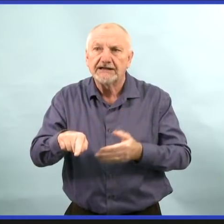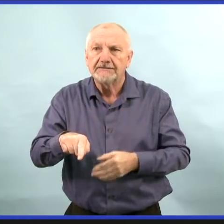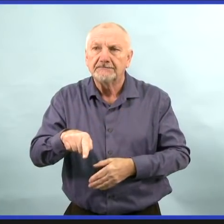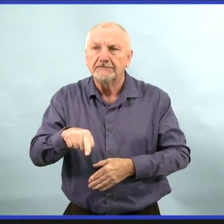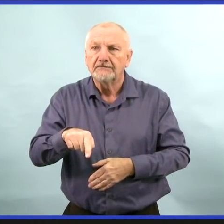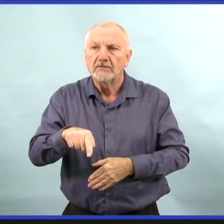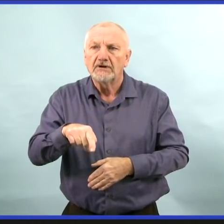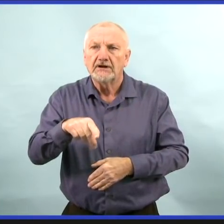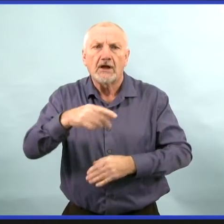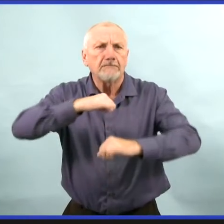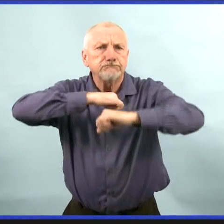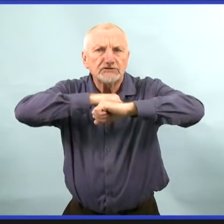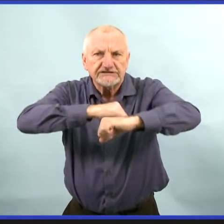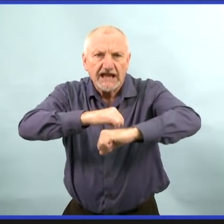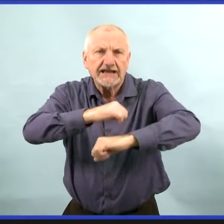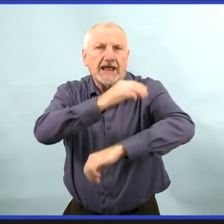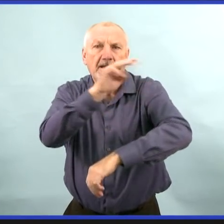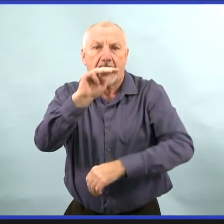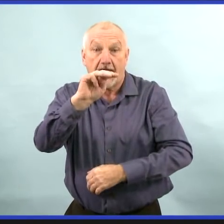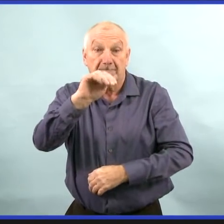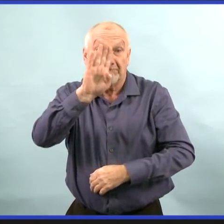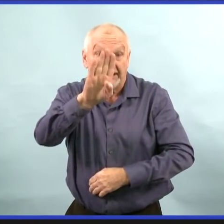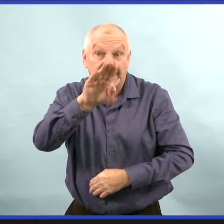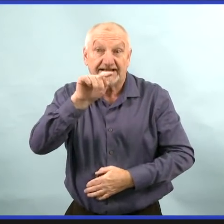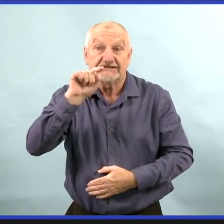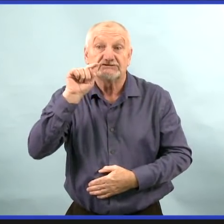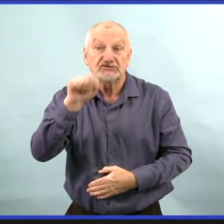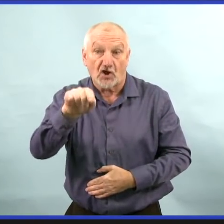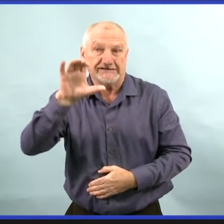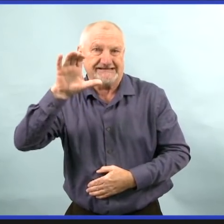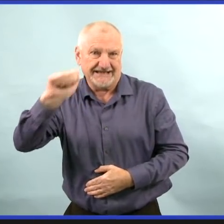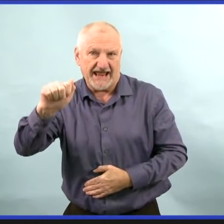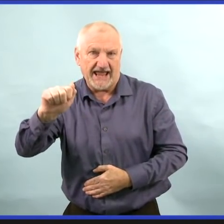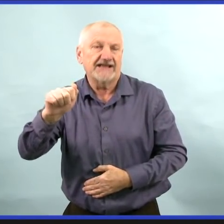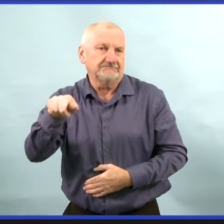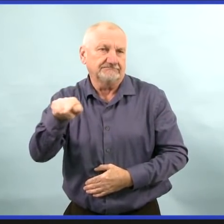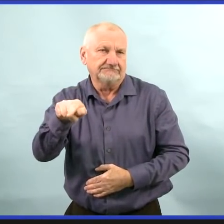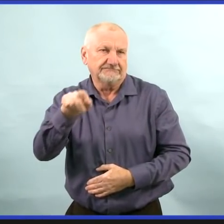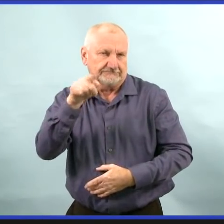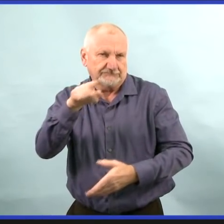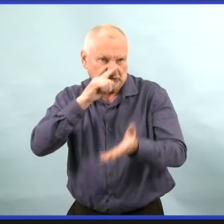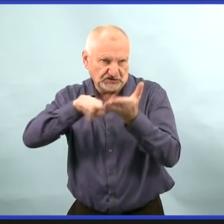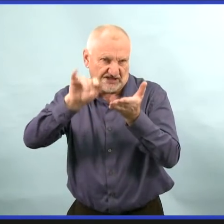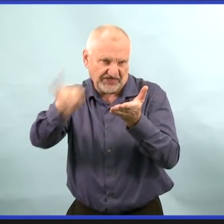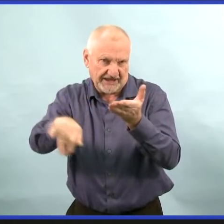you can book your appointment online or visit a walk-in location so as a december 6th